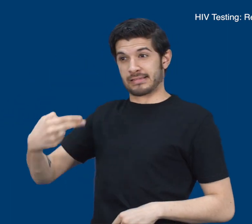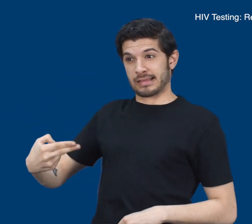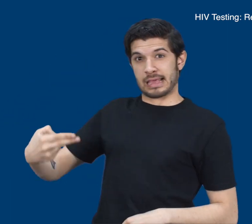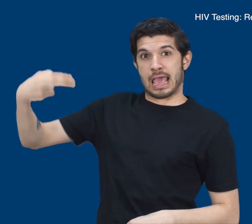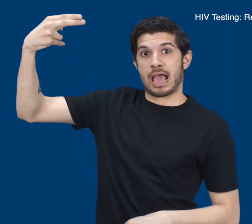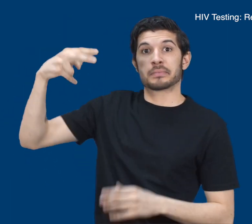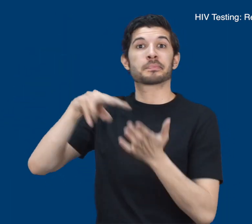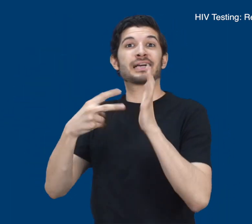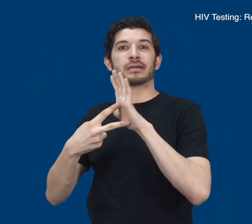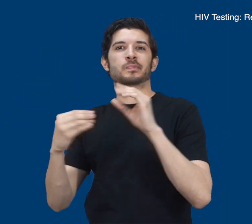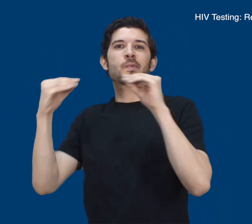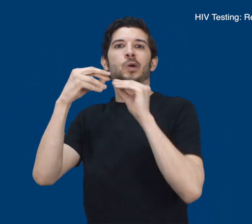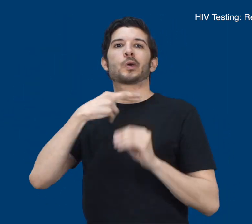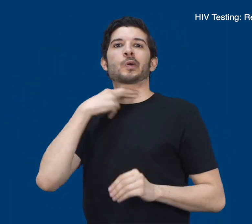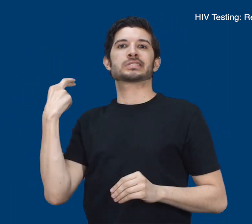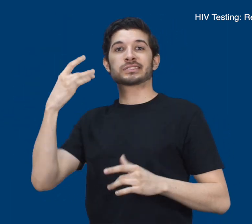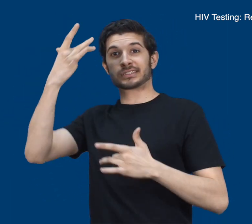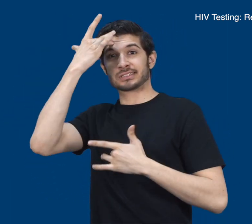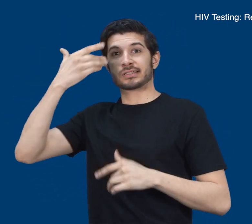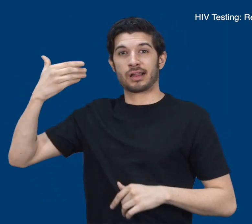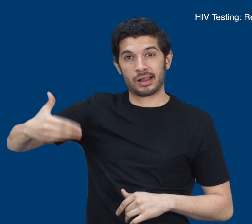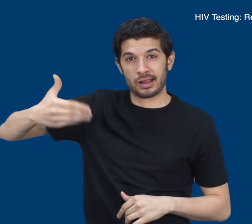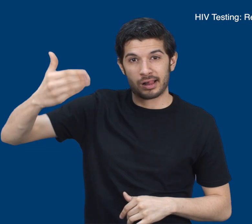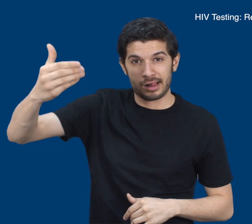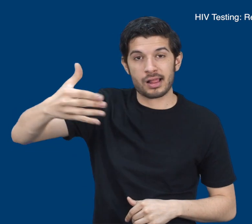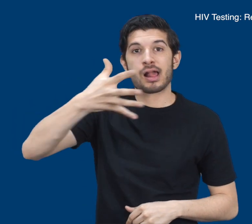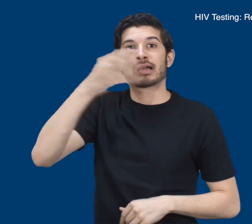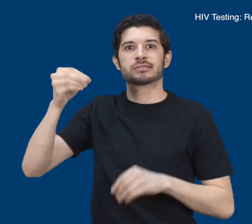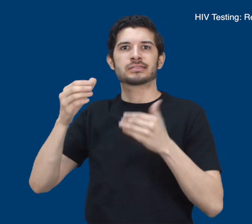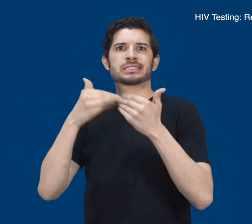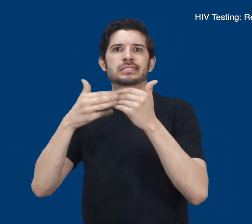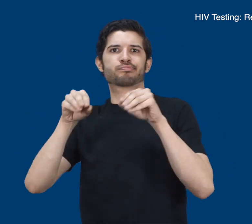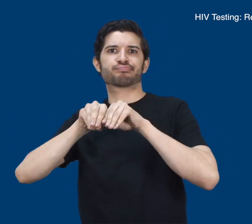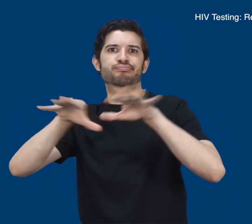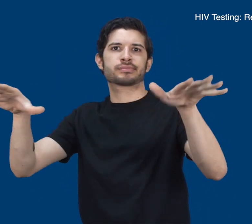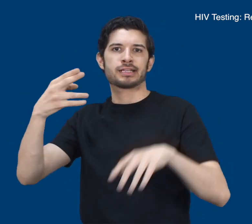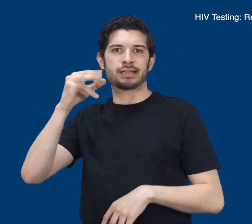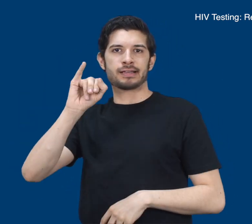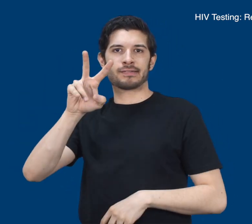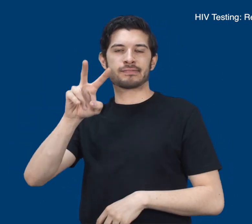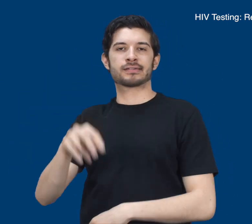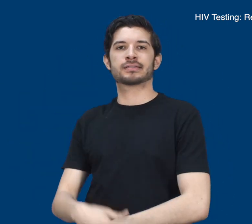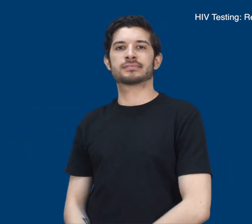The higher viral load means you have more chances of becoming sick often and giving other people HIV.